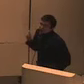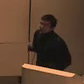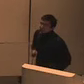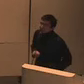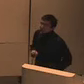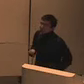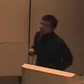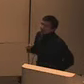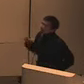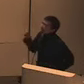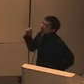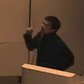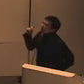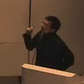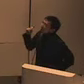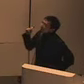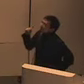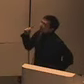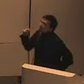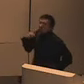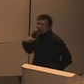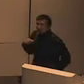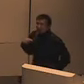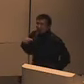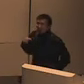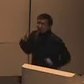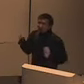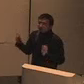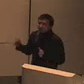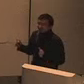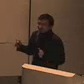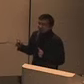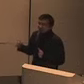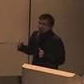of this library is, of course, I designed this library.